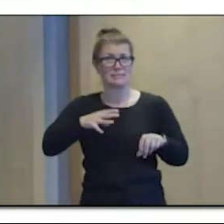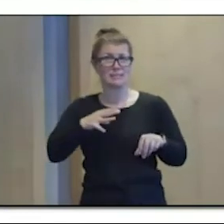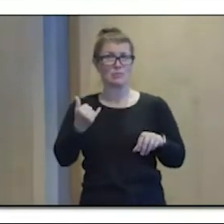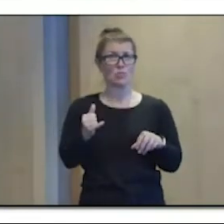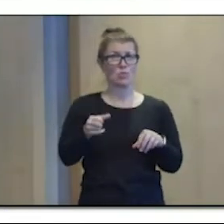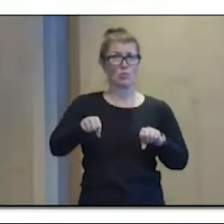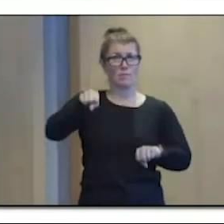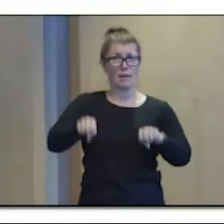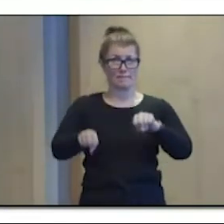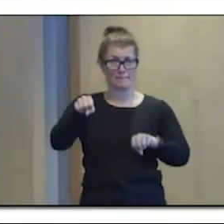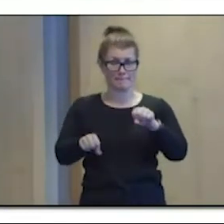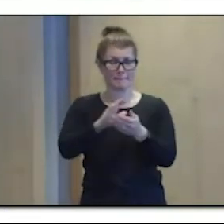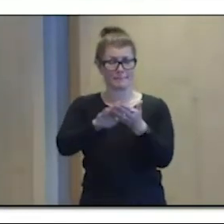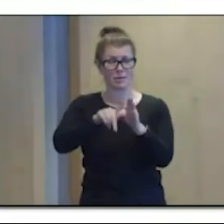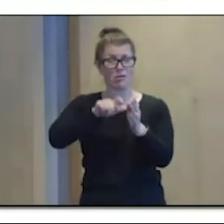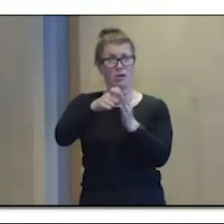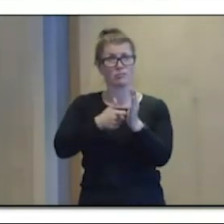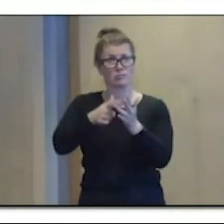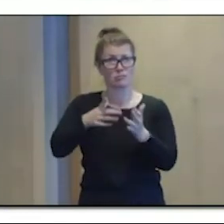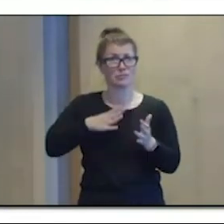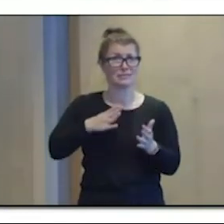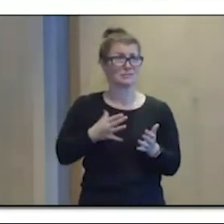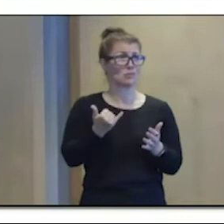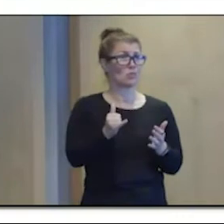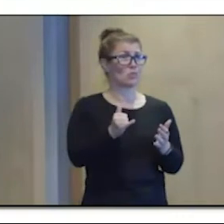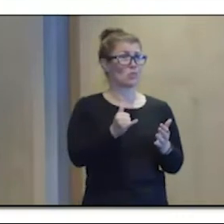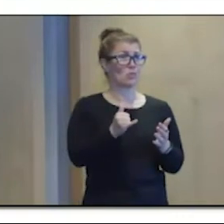different technologies for instance there's liquid air energy storage, which is where you